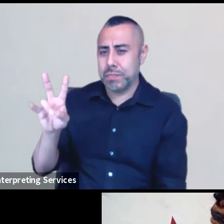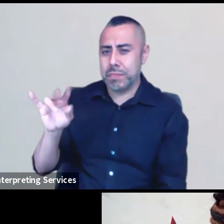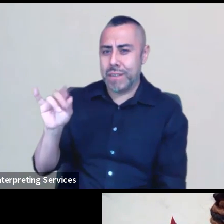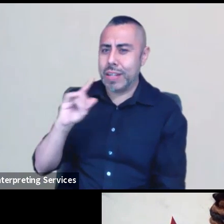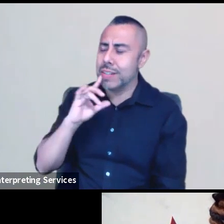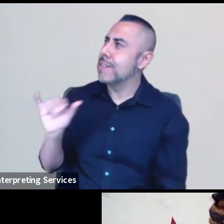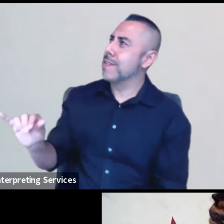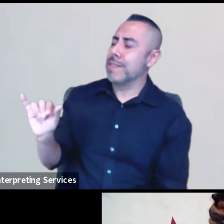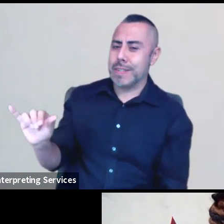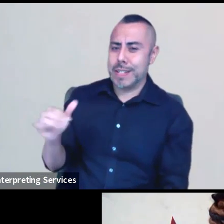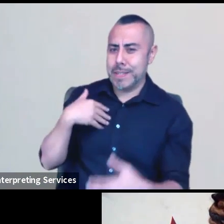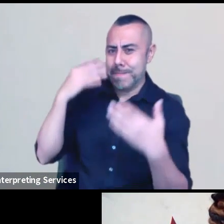Not sure how to...